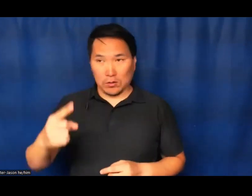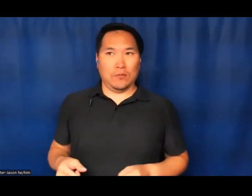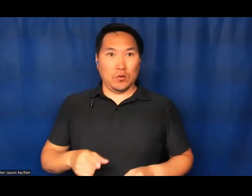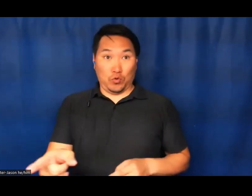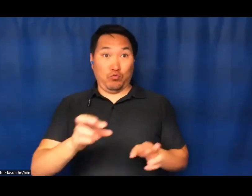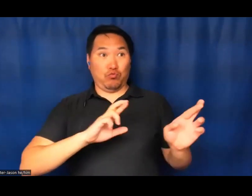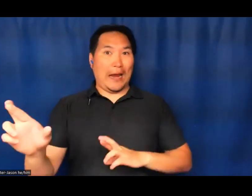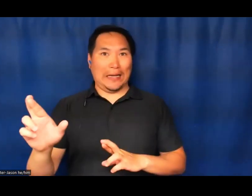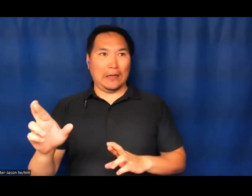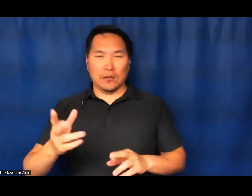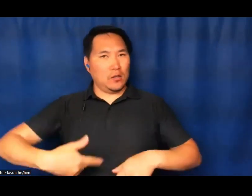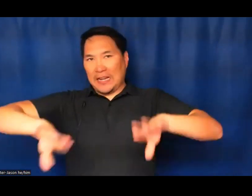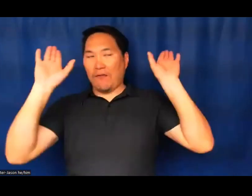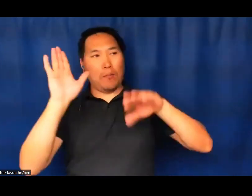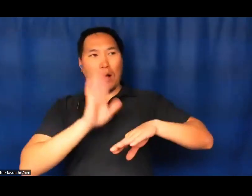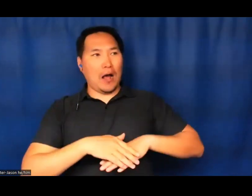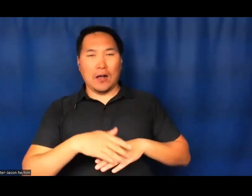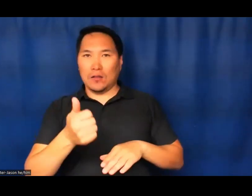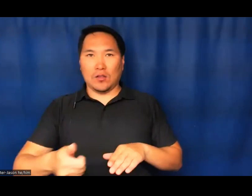to give up hope on the Supreme Court legitimate see?